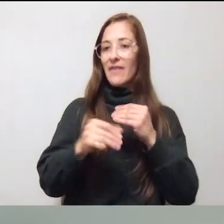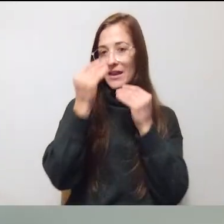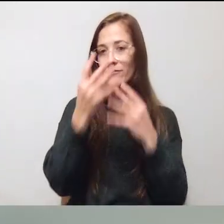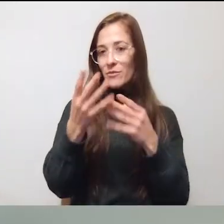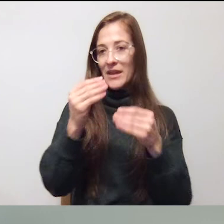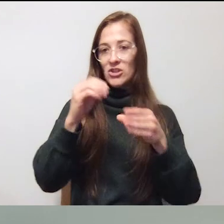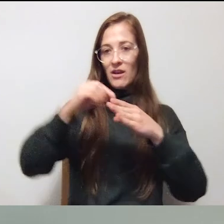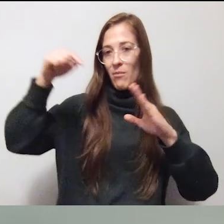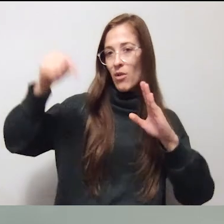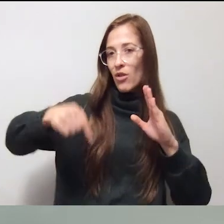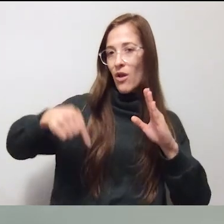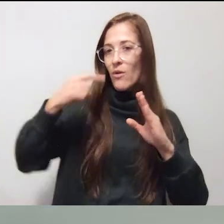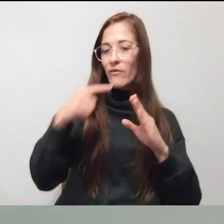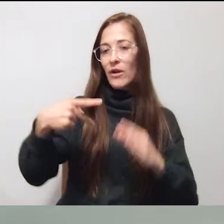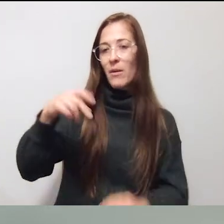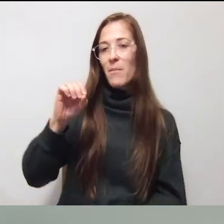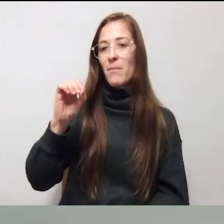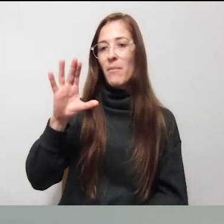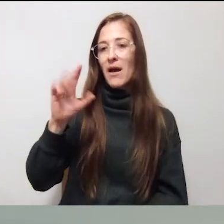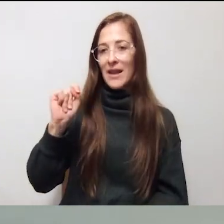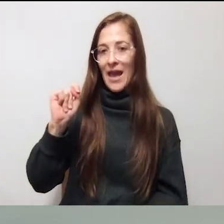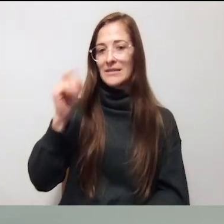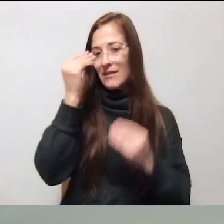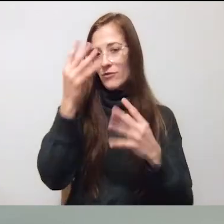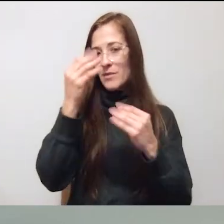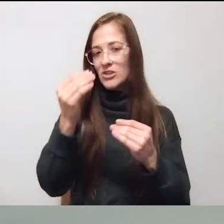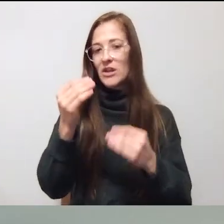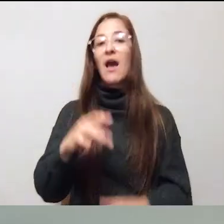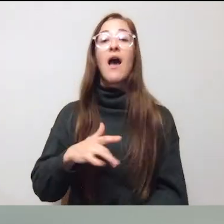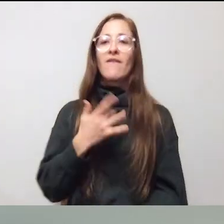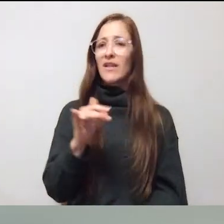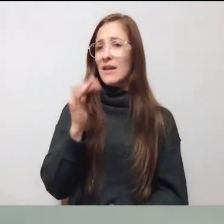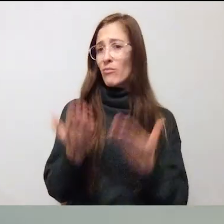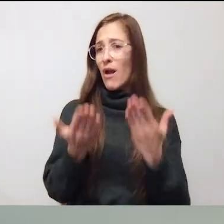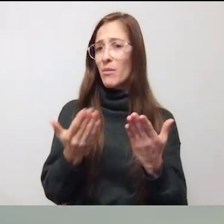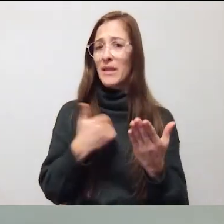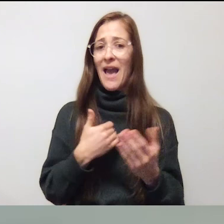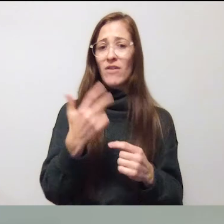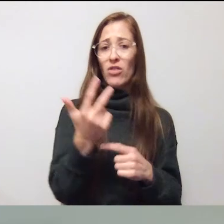along with other contact information for you. I feel like we could probably have three or four other podcasts